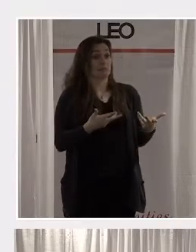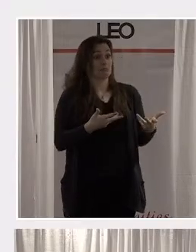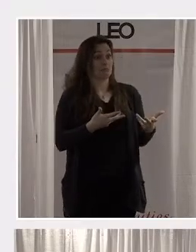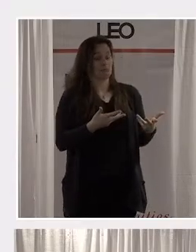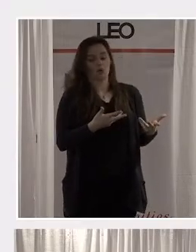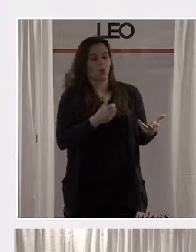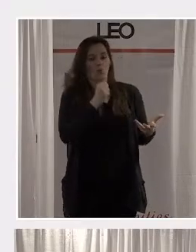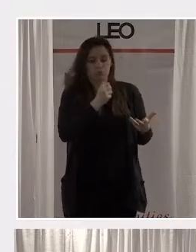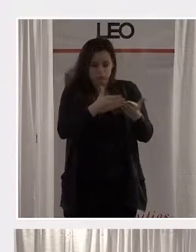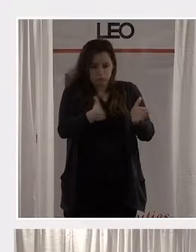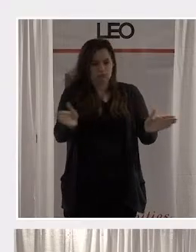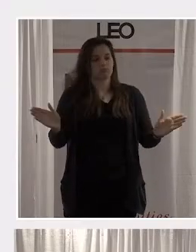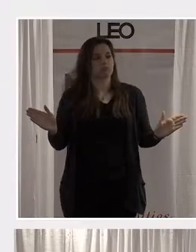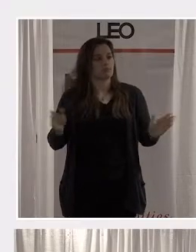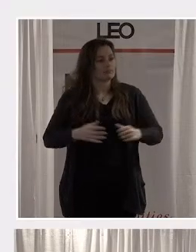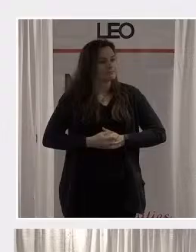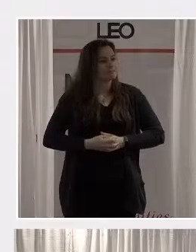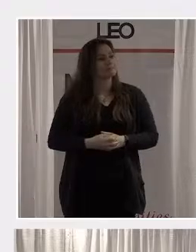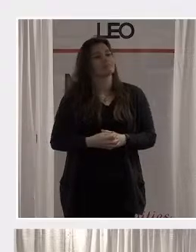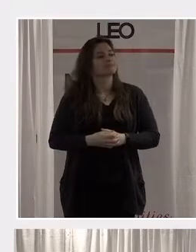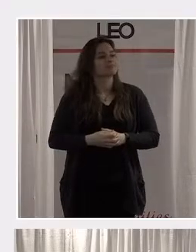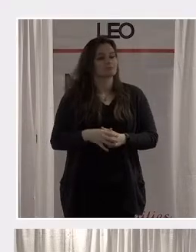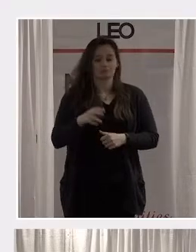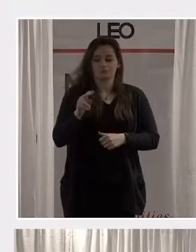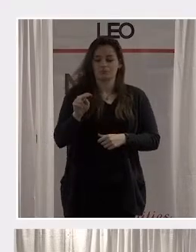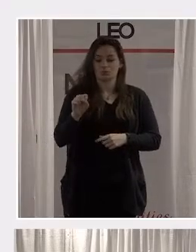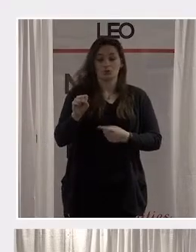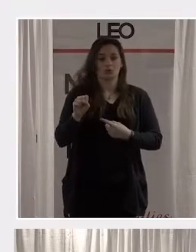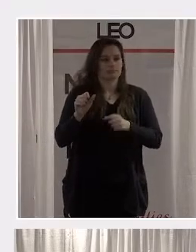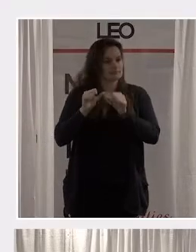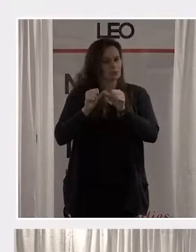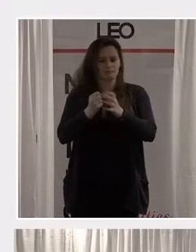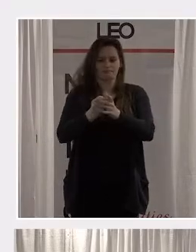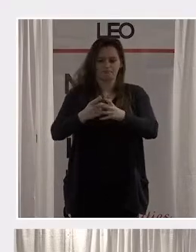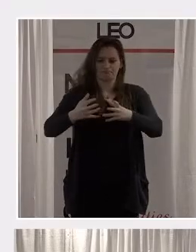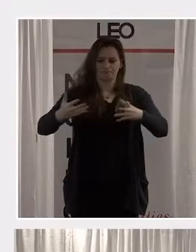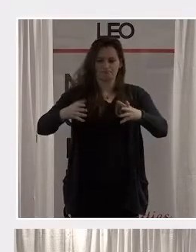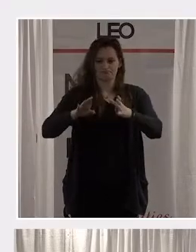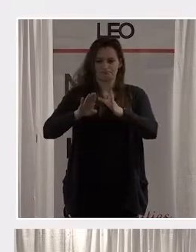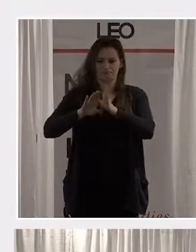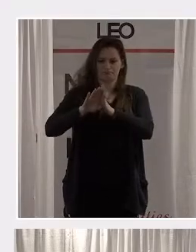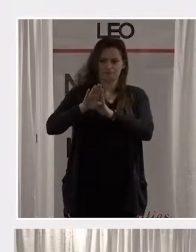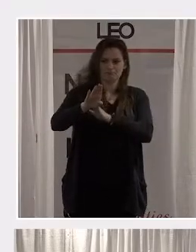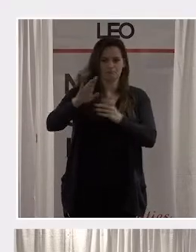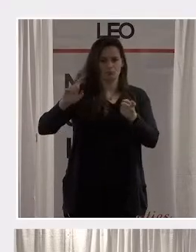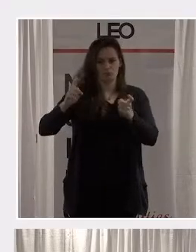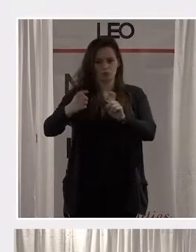NOVA SCOTIA HAS GROWN AND CONTINUES TO EVOLVE WITH THE CONTRIBUTIONS OF THE 400-YEAR LEGACY